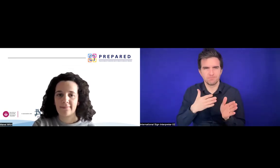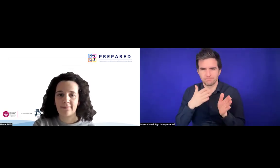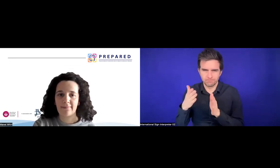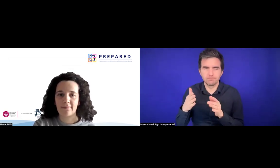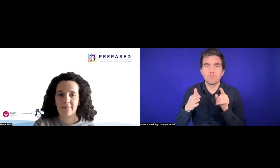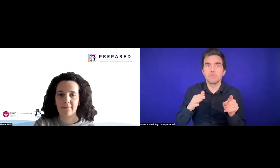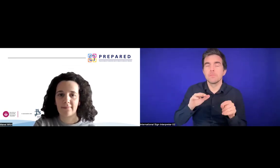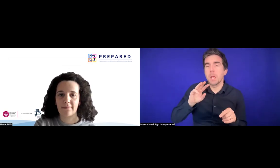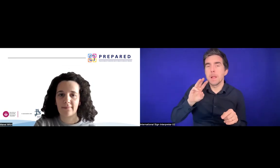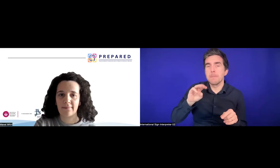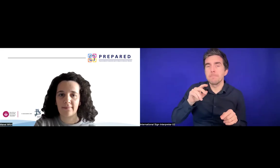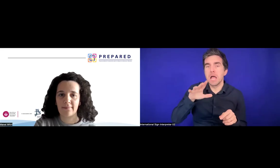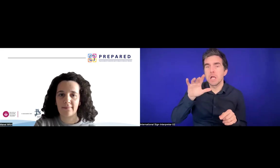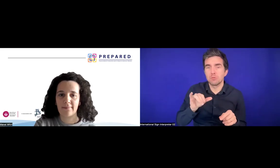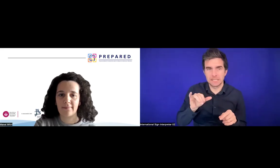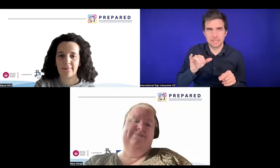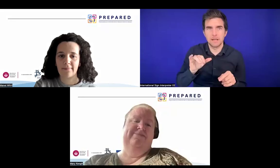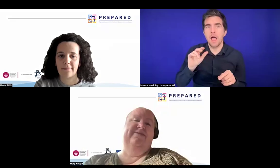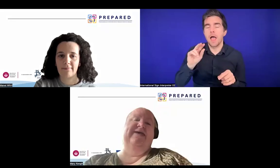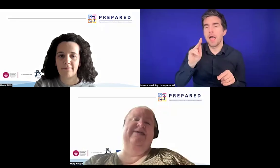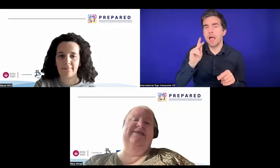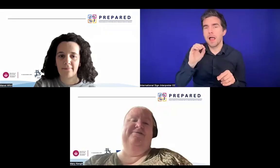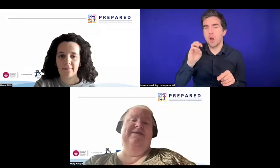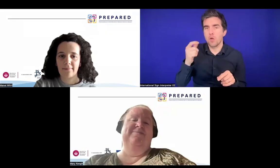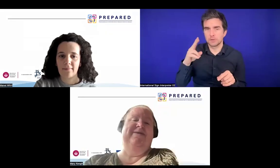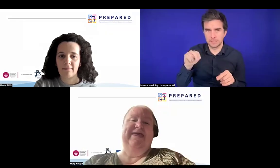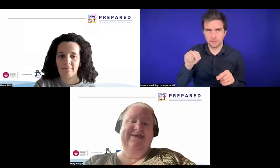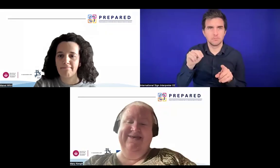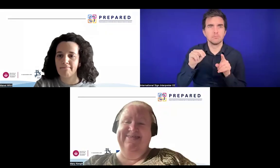will share their priority areas of work for potential applicants in doing a secondment with them.